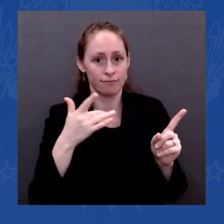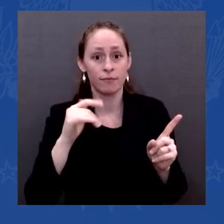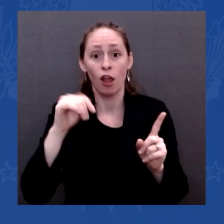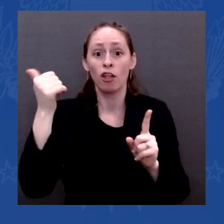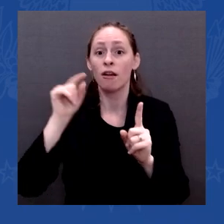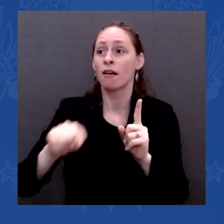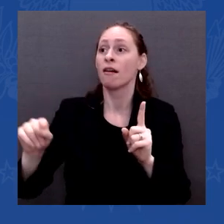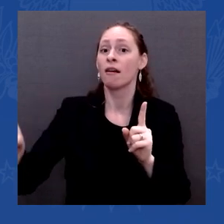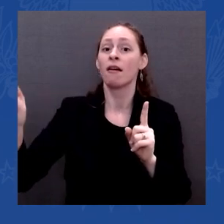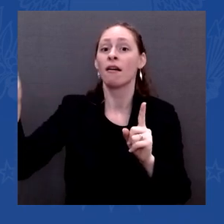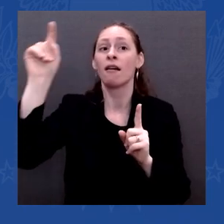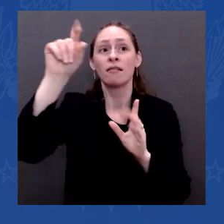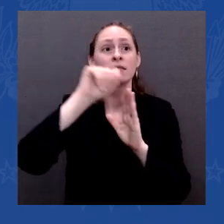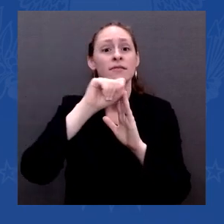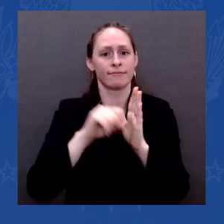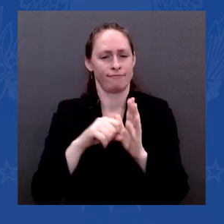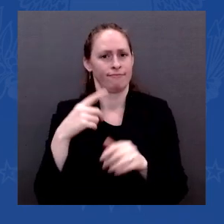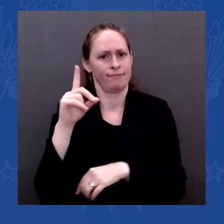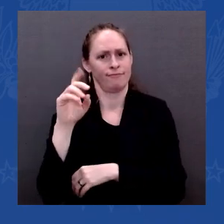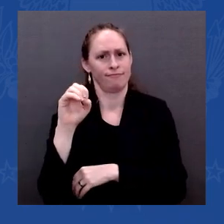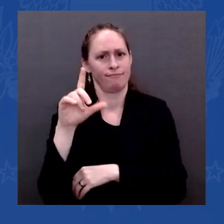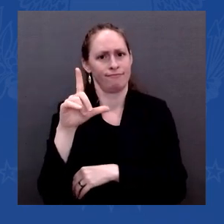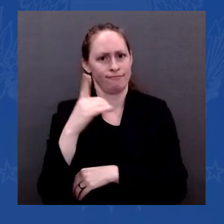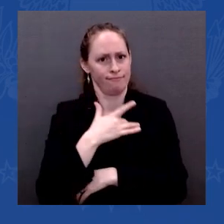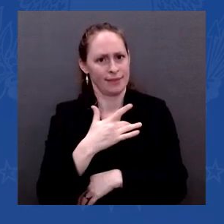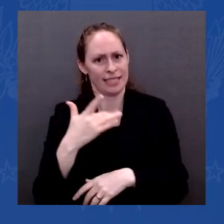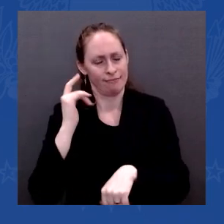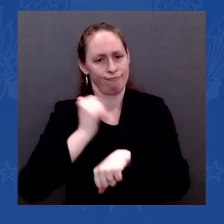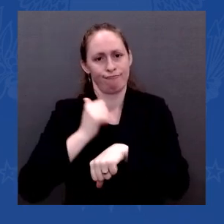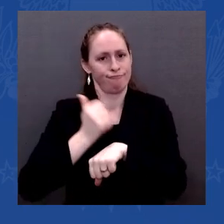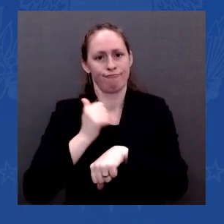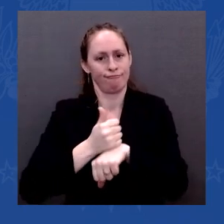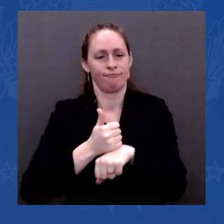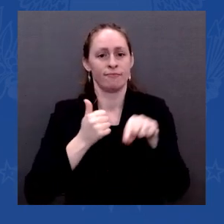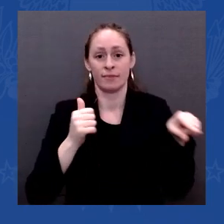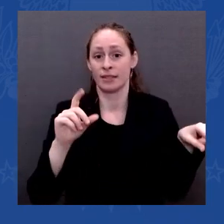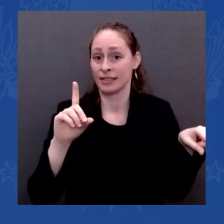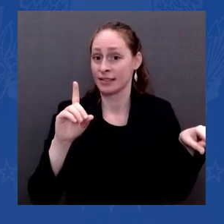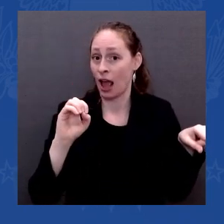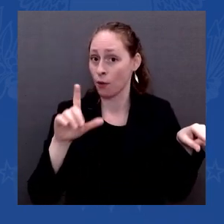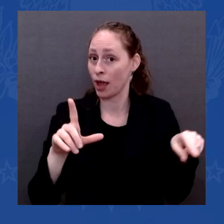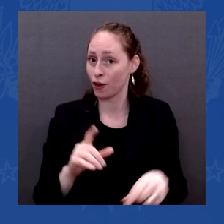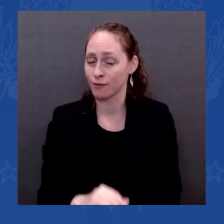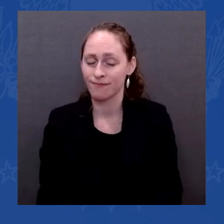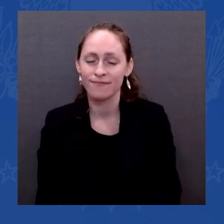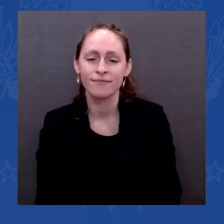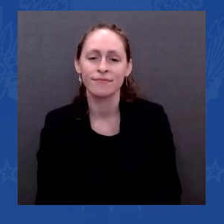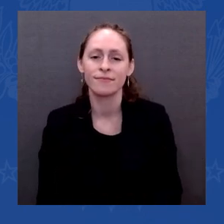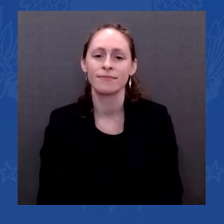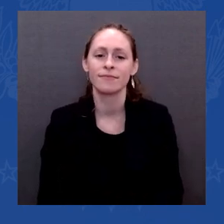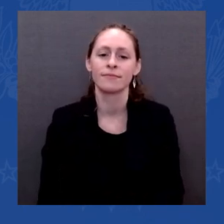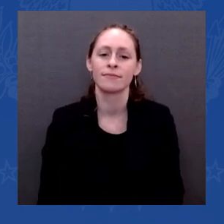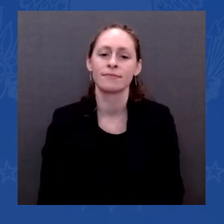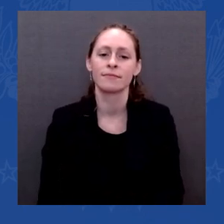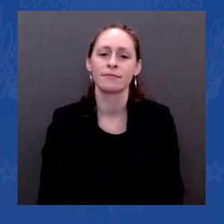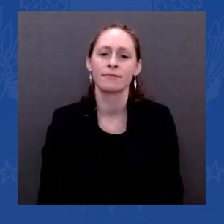And I represented it for 36 years. But guess what? You got 55 corporations last year